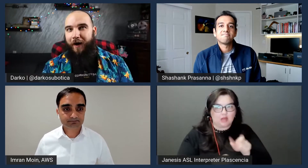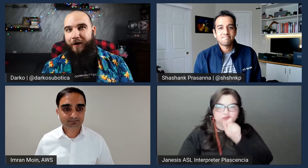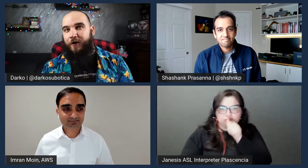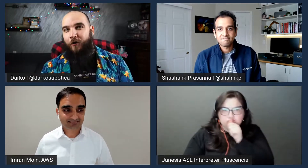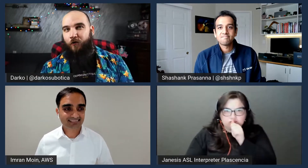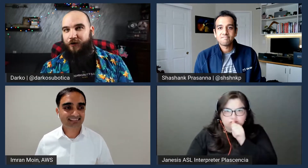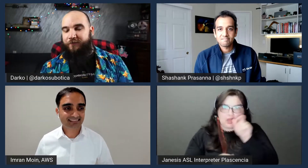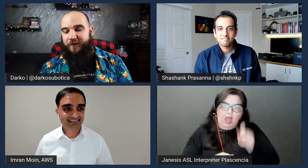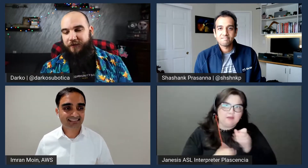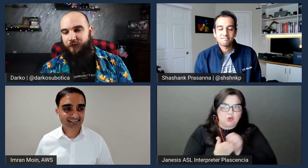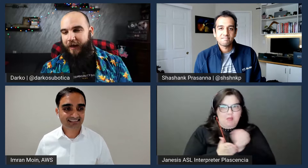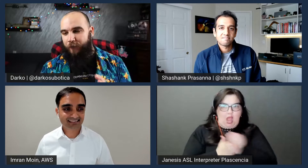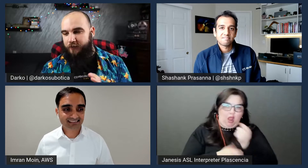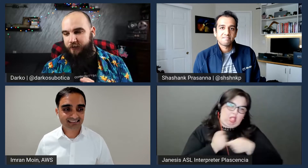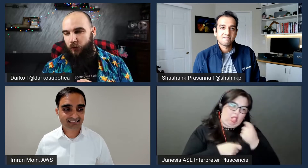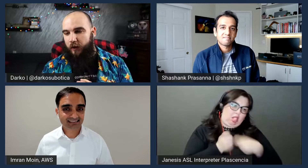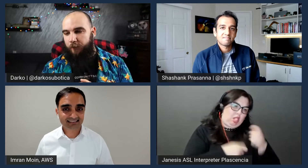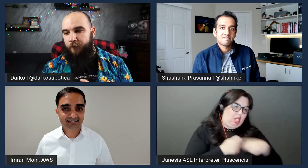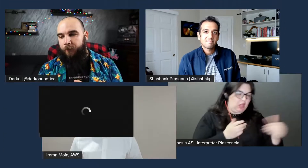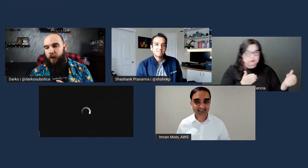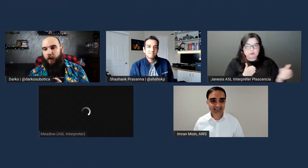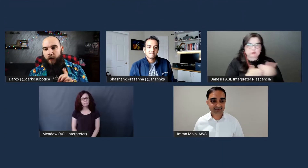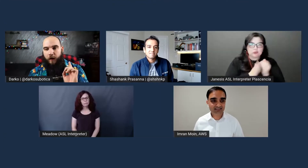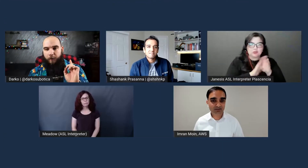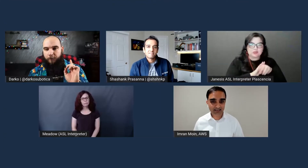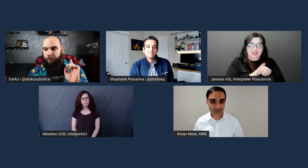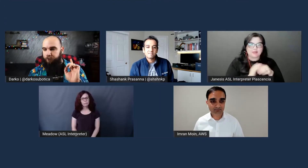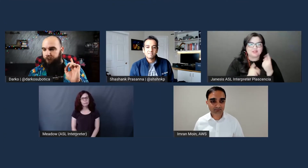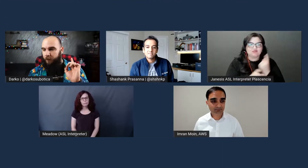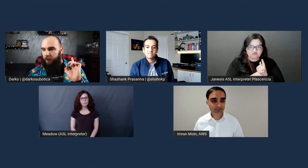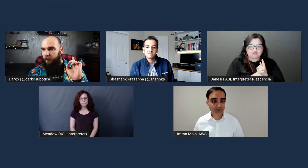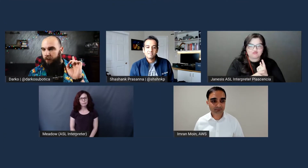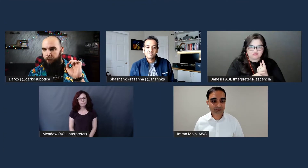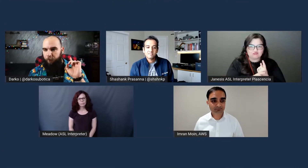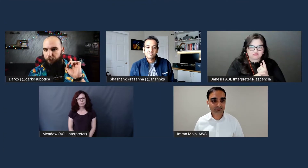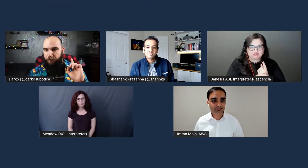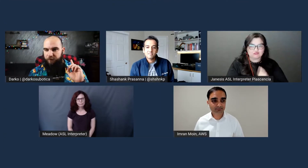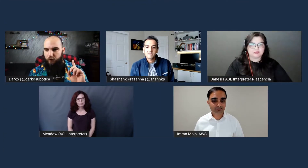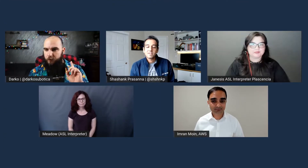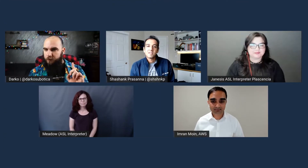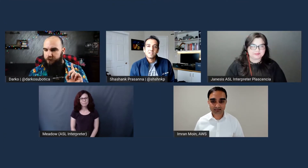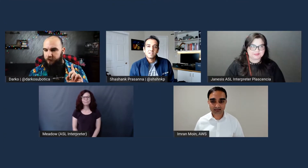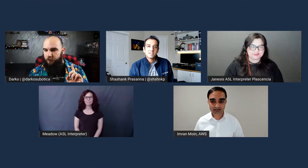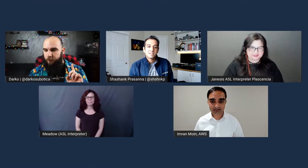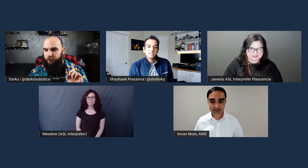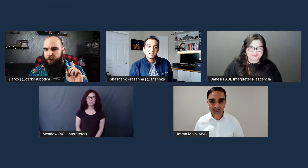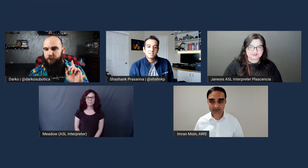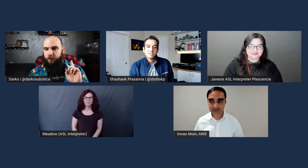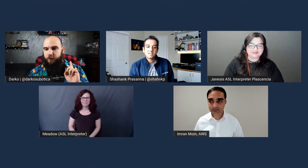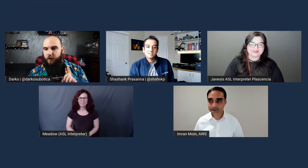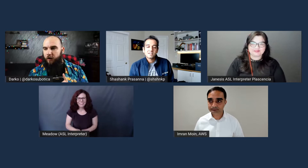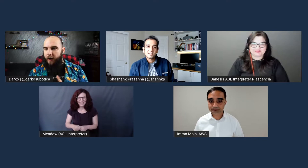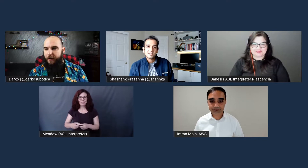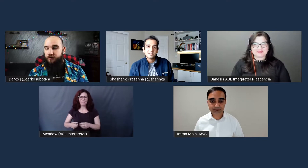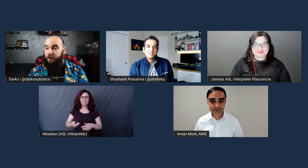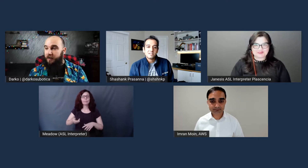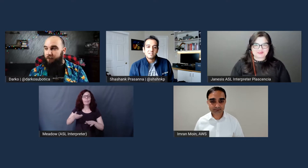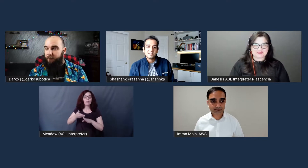that they need to re-buy it reinvest into cameras as well. That's right. Before we continue, there are actually a couple